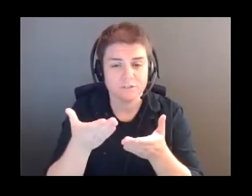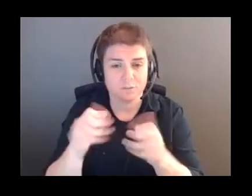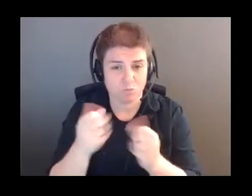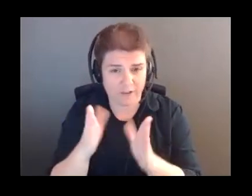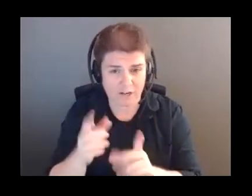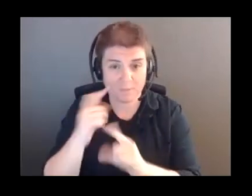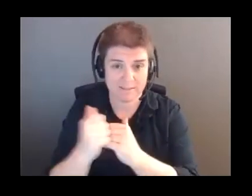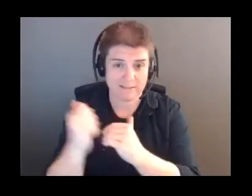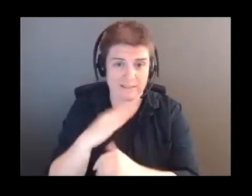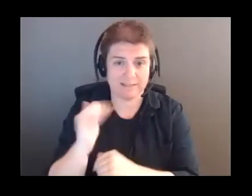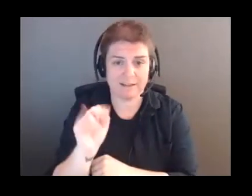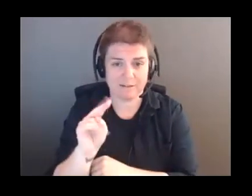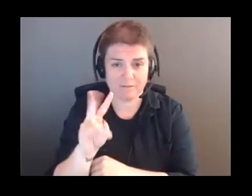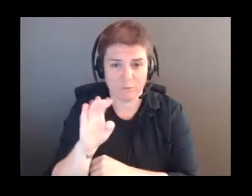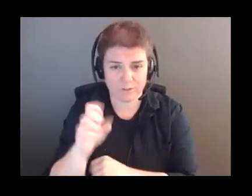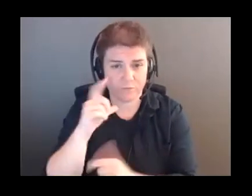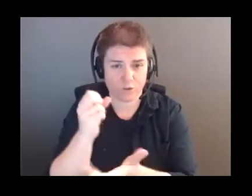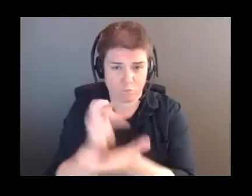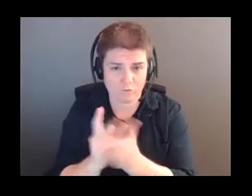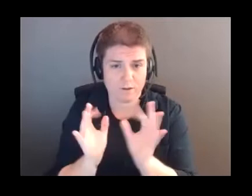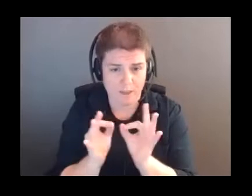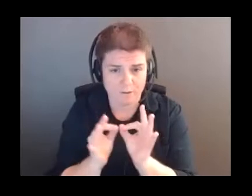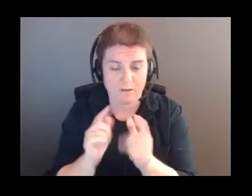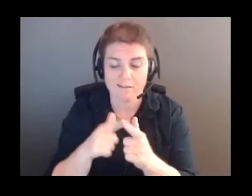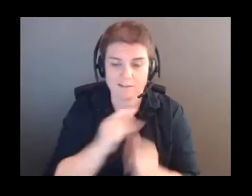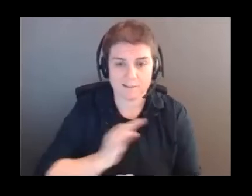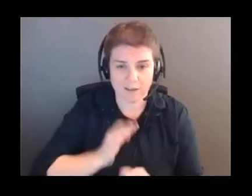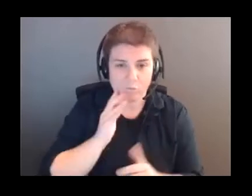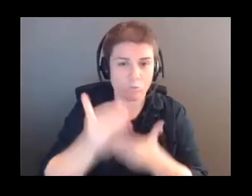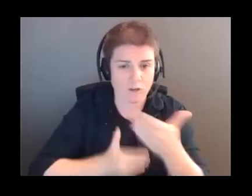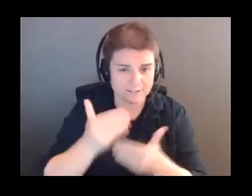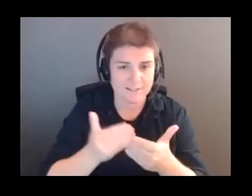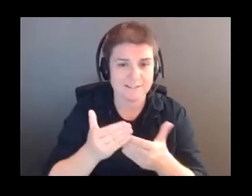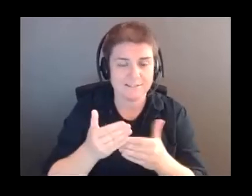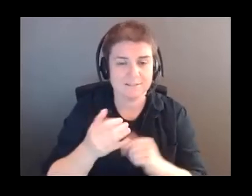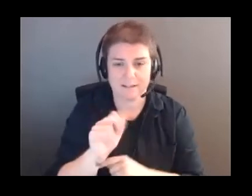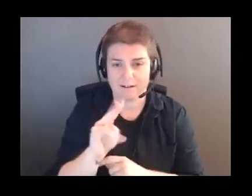amount, and then staff will then process the invoice and pay the service provider directly.